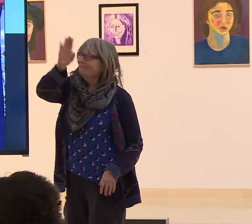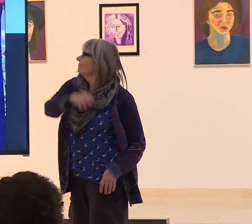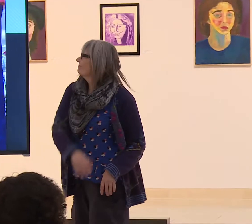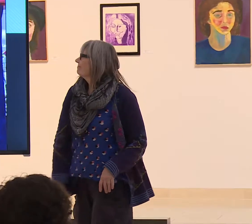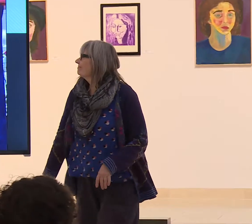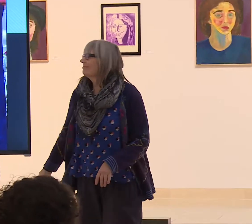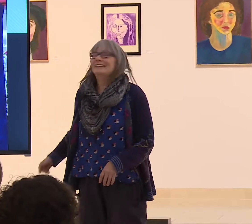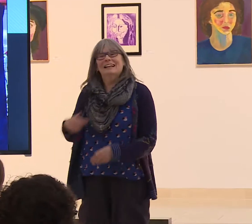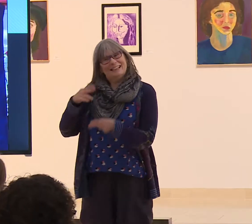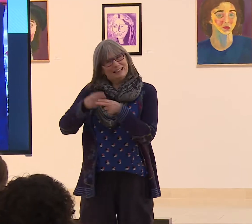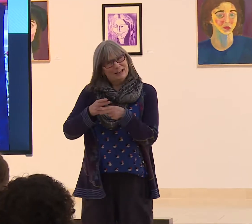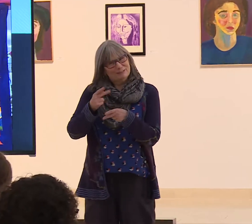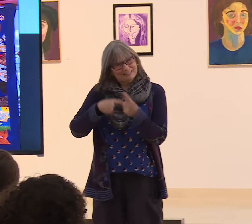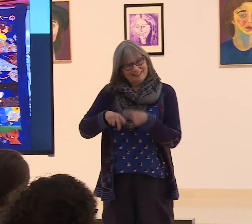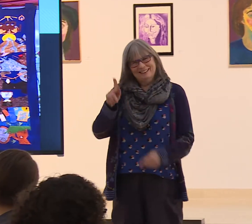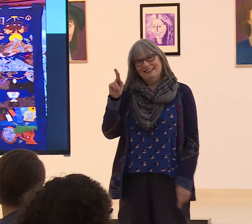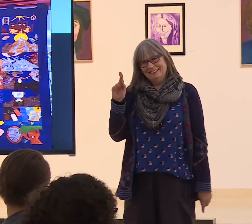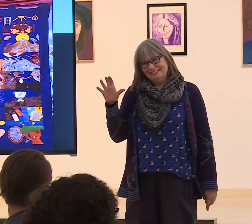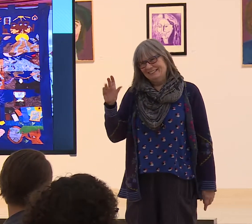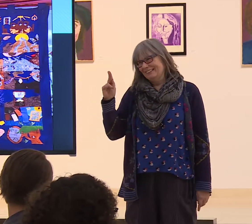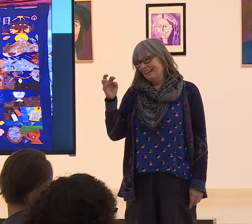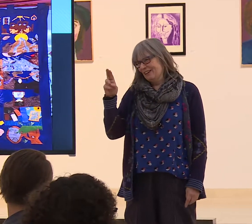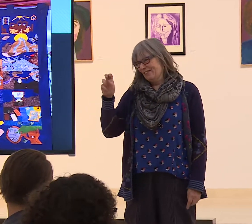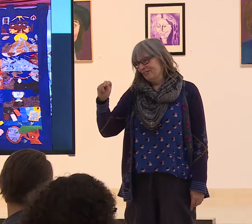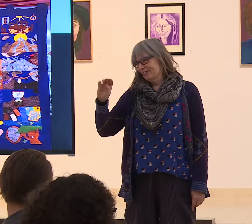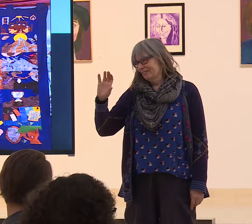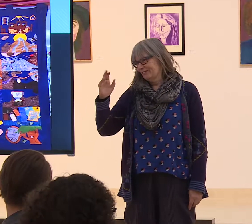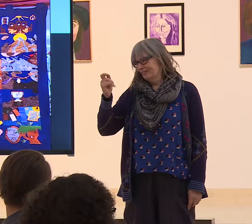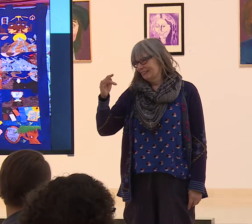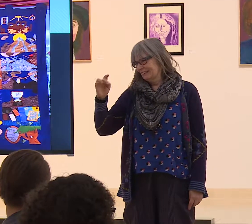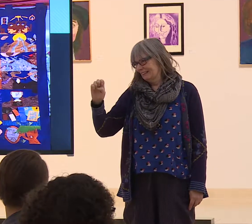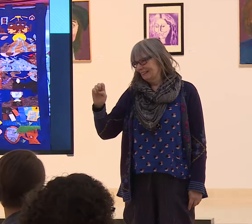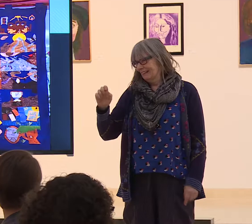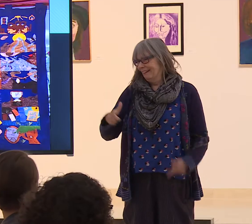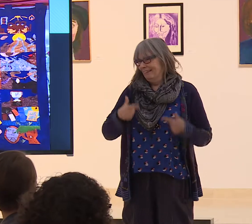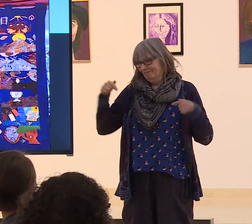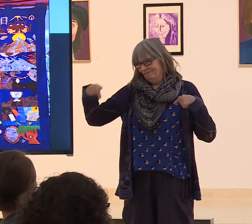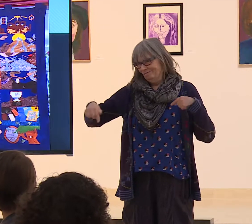Karen: Hi, everybody. My name is Karen Christie. This is my name sign.